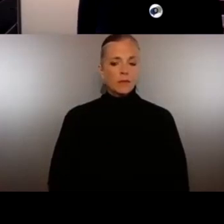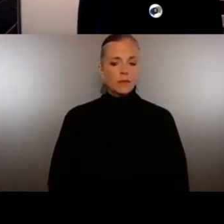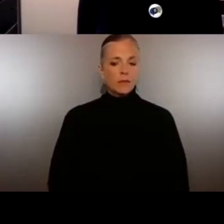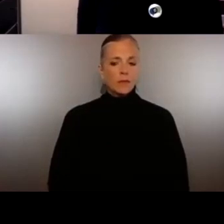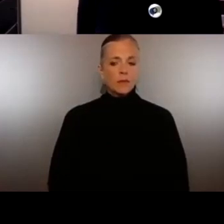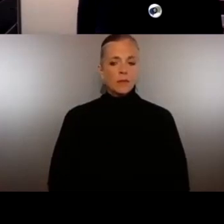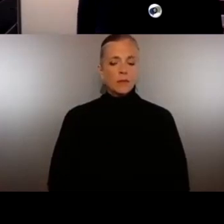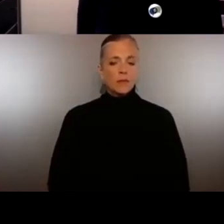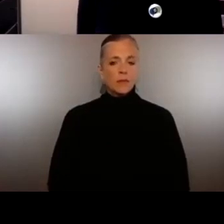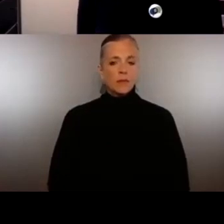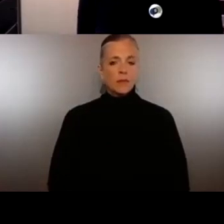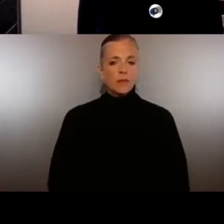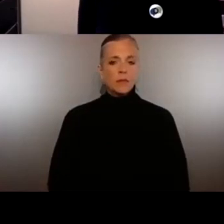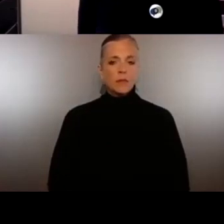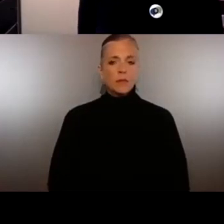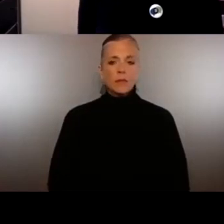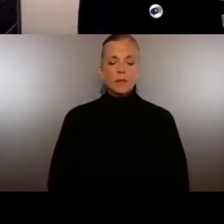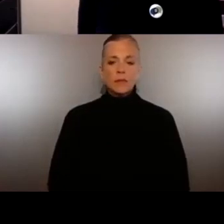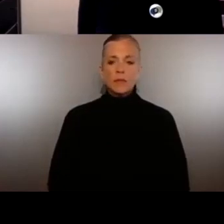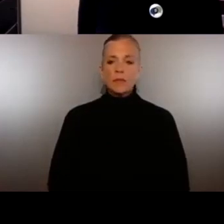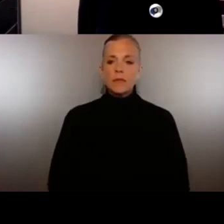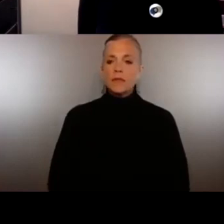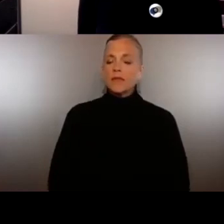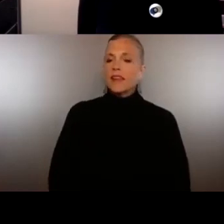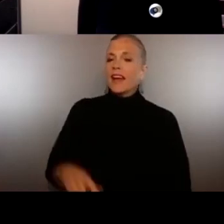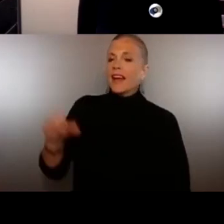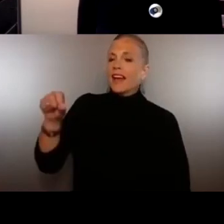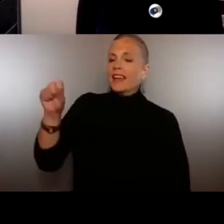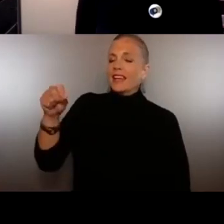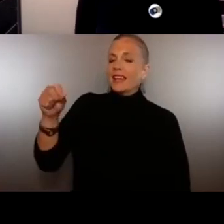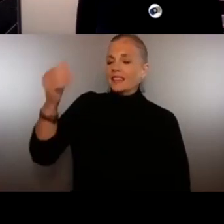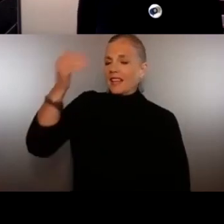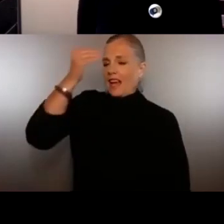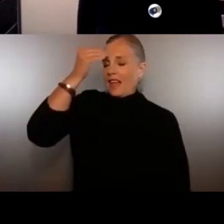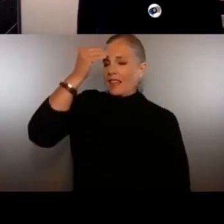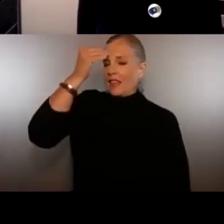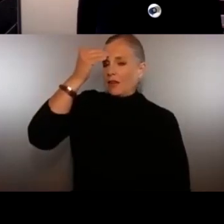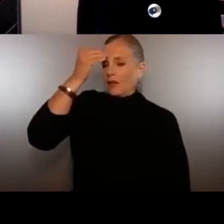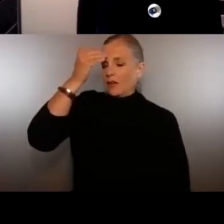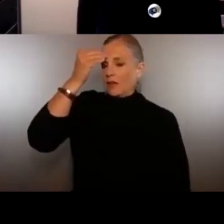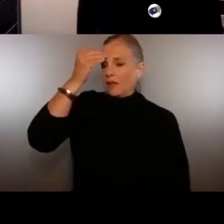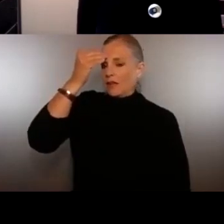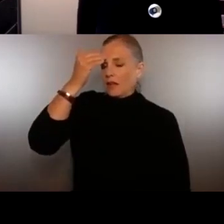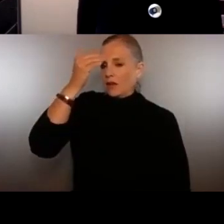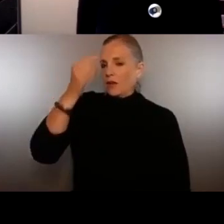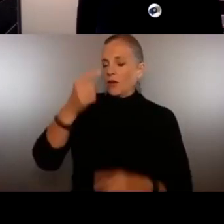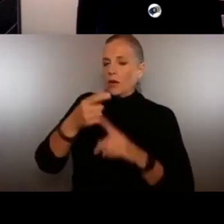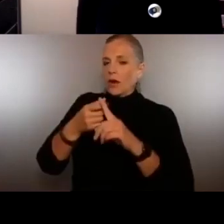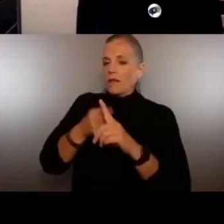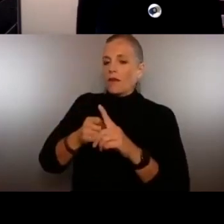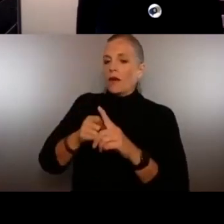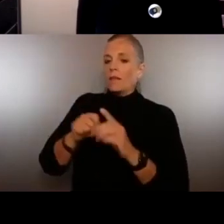Yes, and they know you from the state of-- Yes, and they know you from the state of Utah. OK.